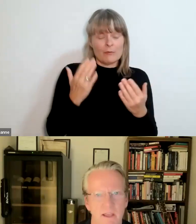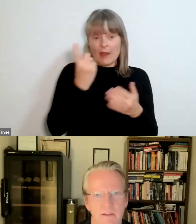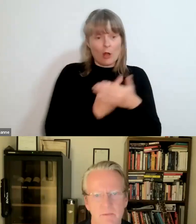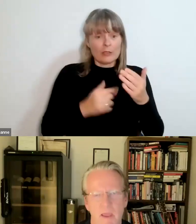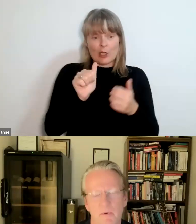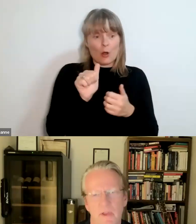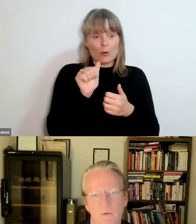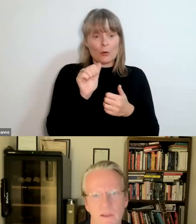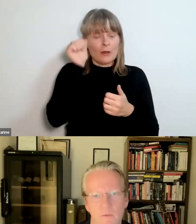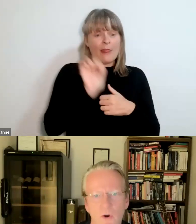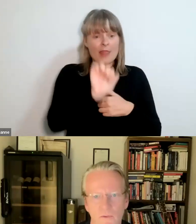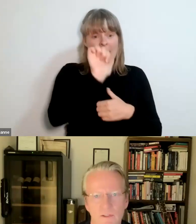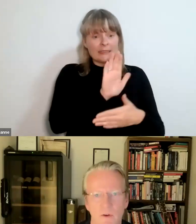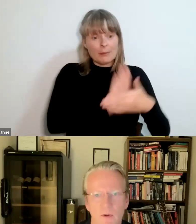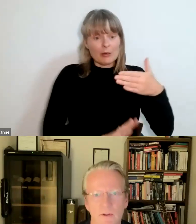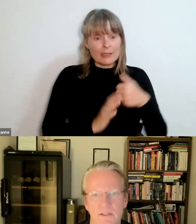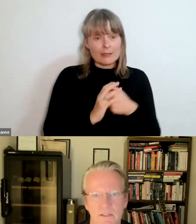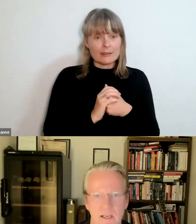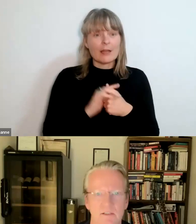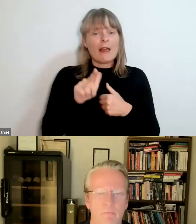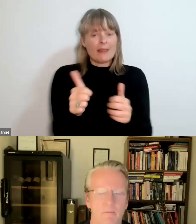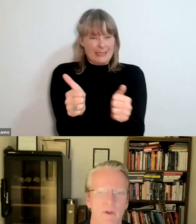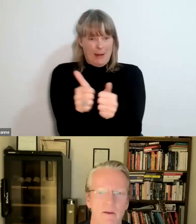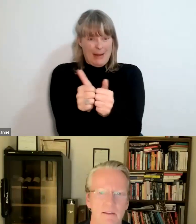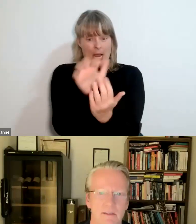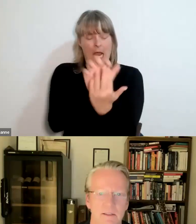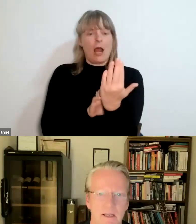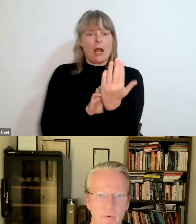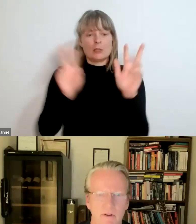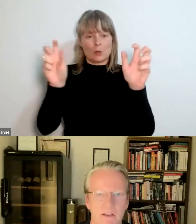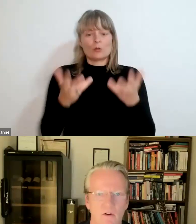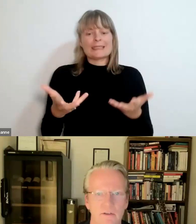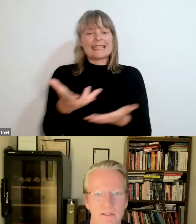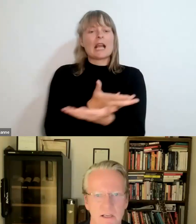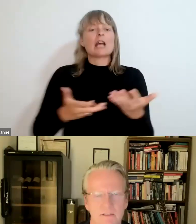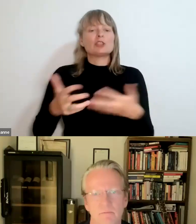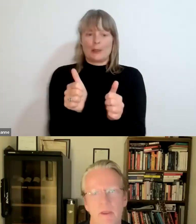all had when we went to school, and there are parents who don't actually know any other